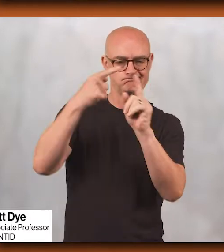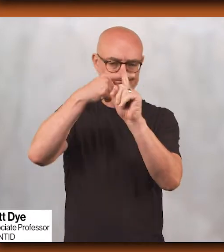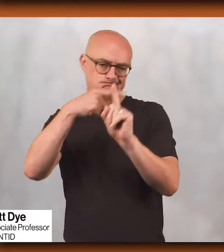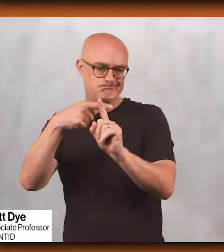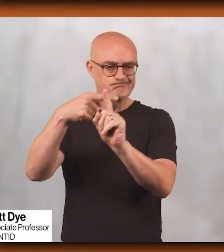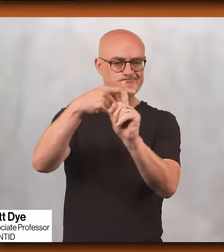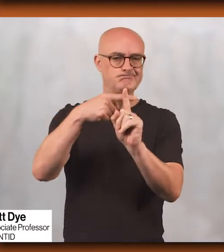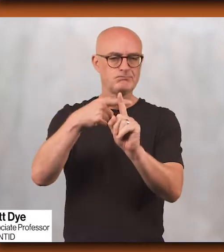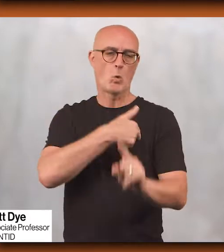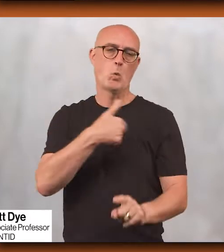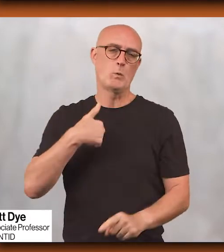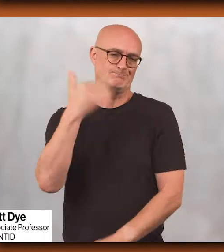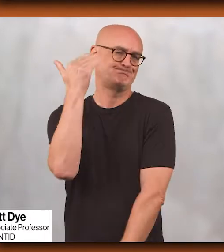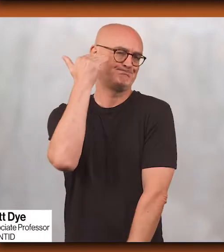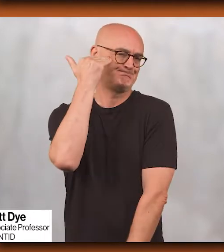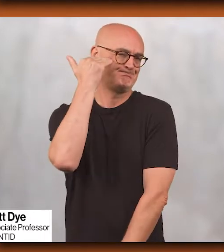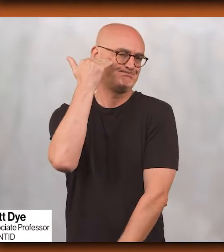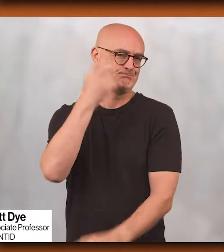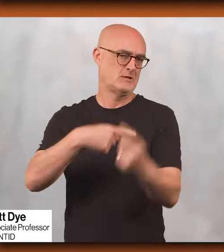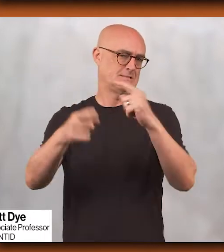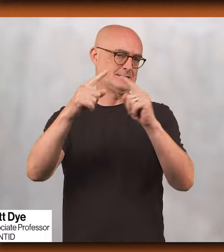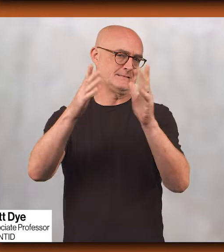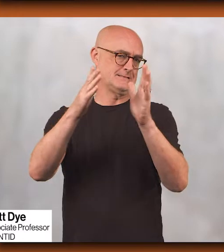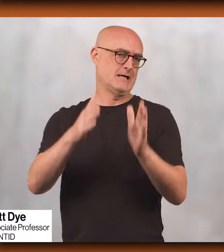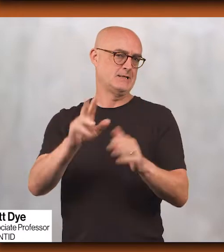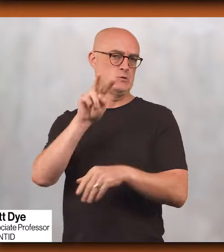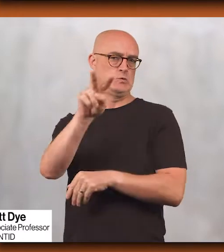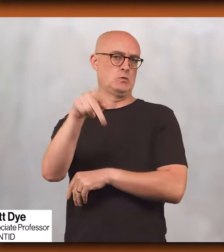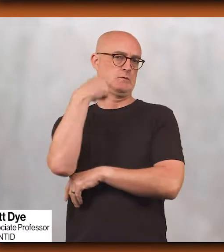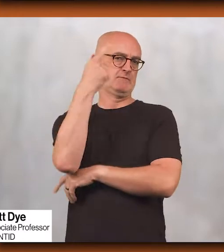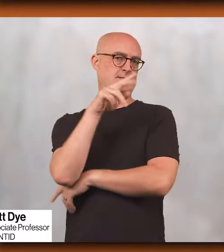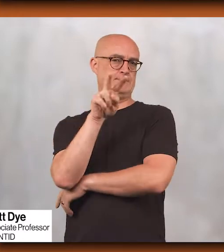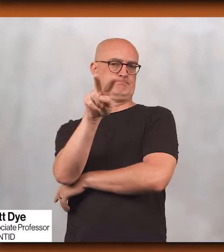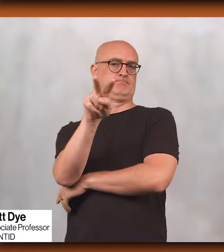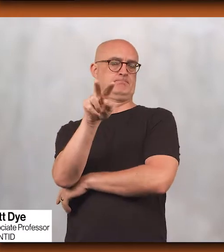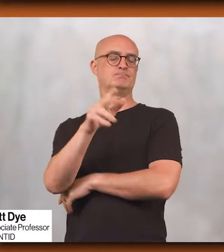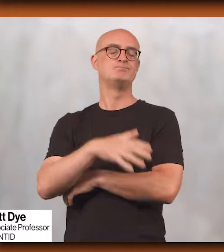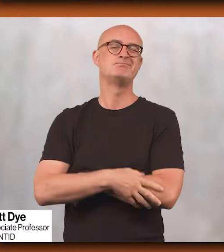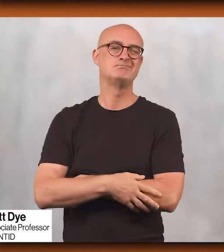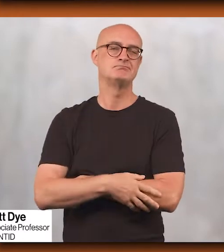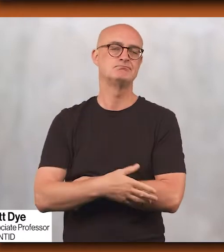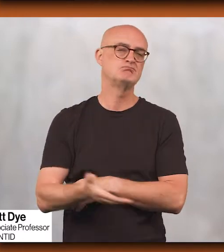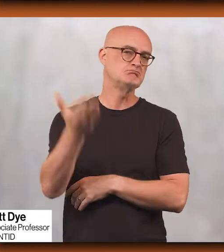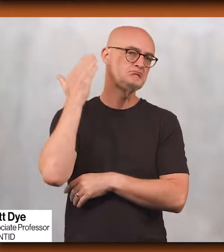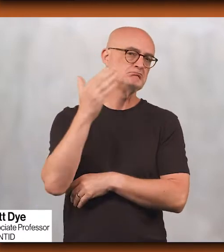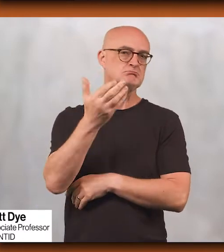that signers tend to look at the face. As early as 1976, Pat Siple published